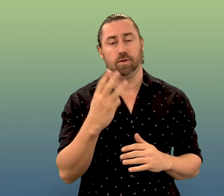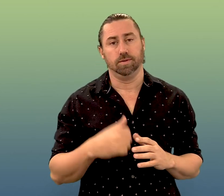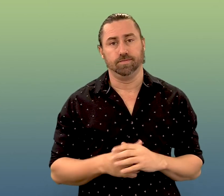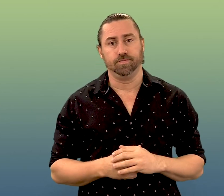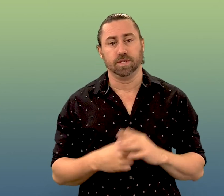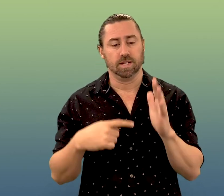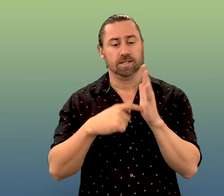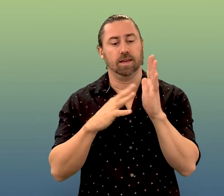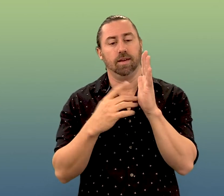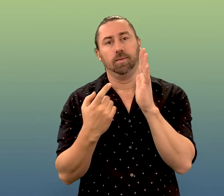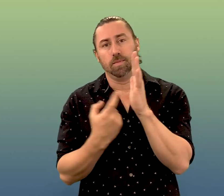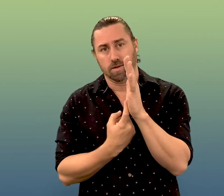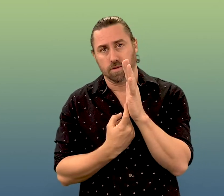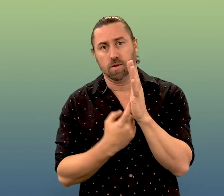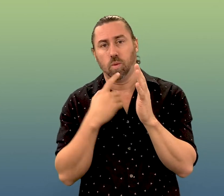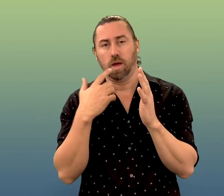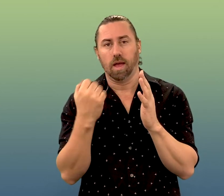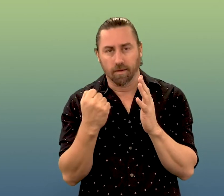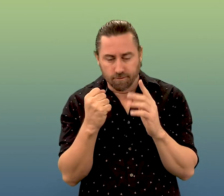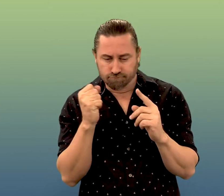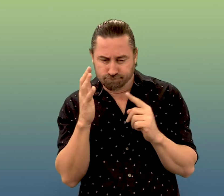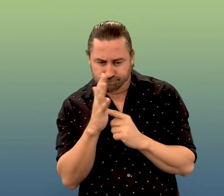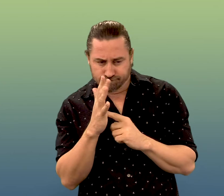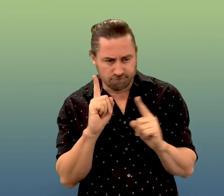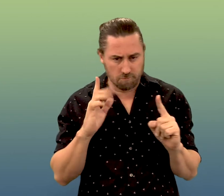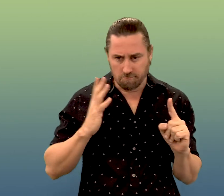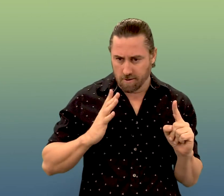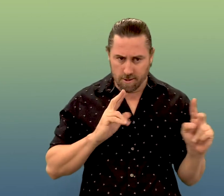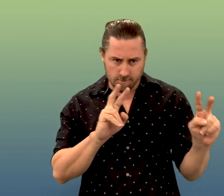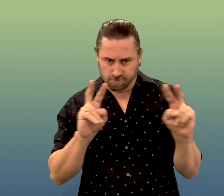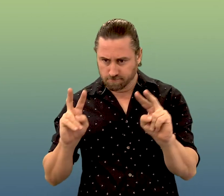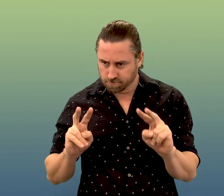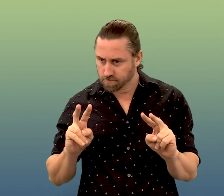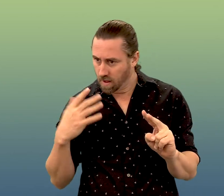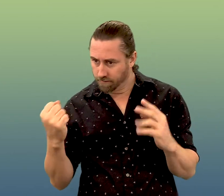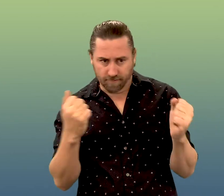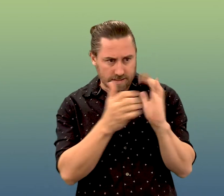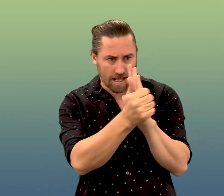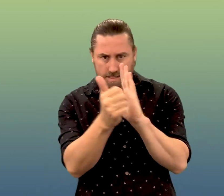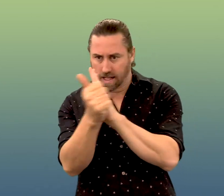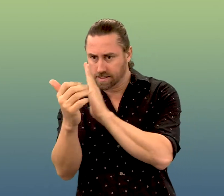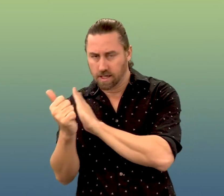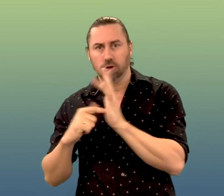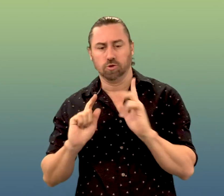Two point three. TMR will develop the critical capabilities needed to deliver